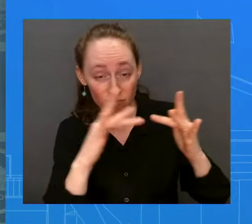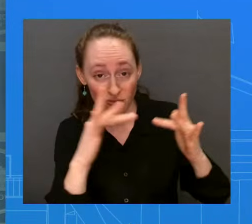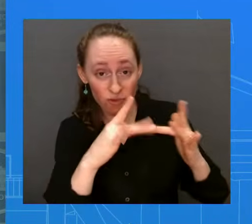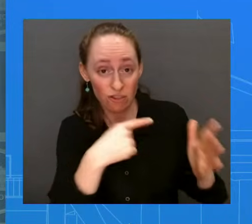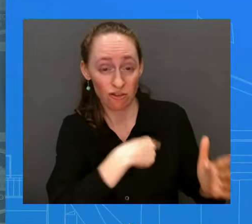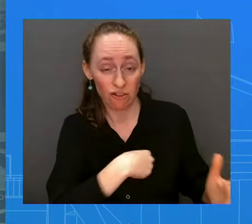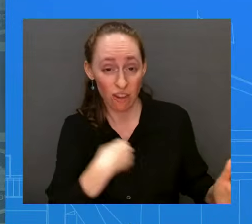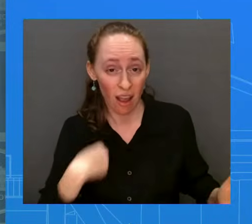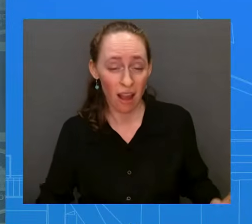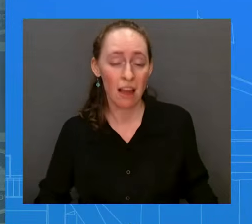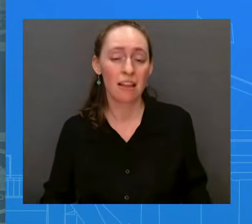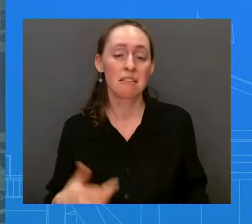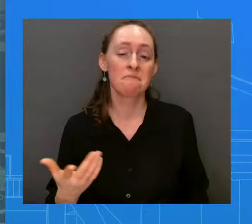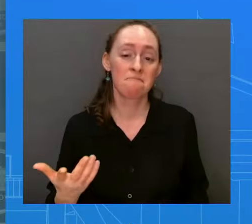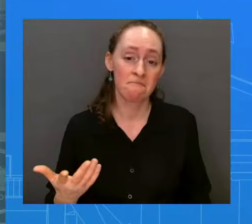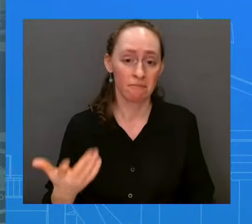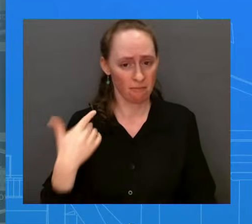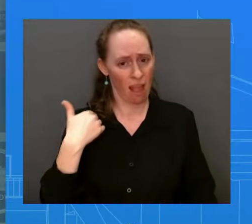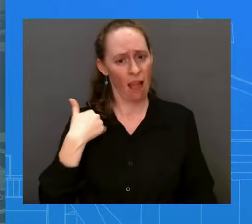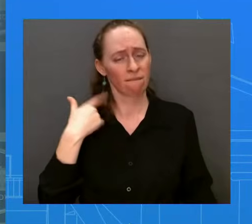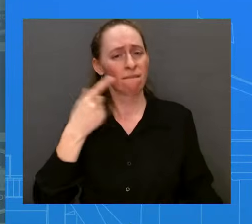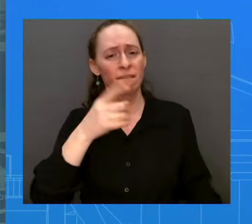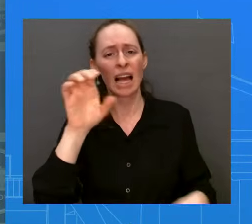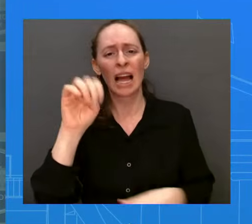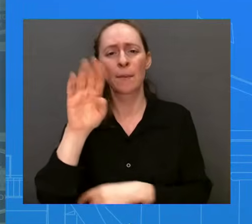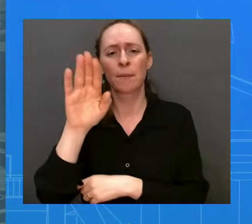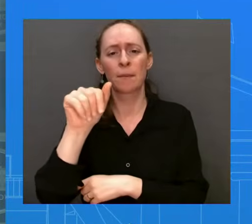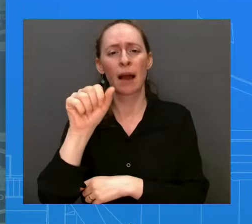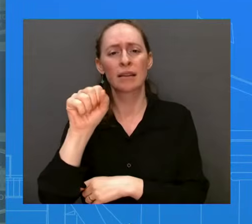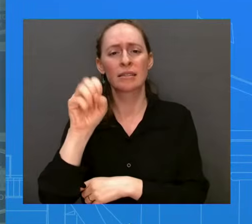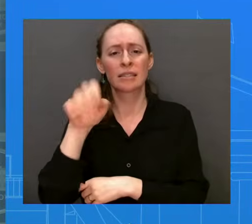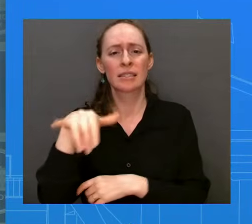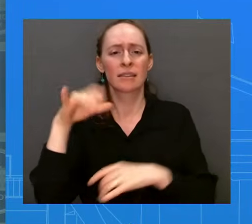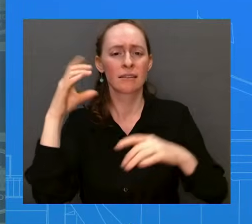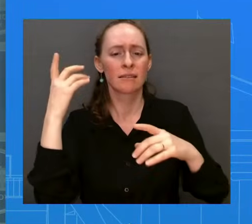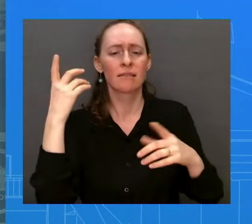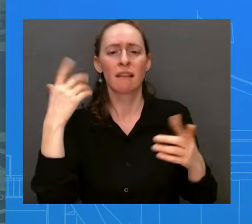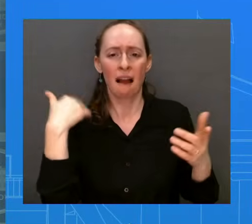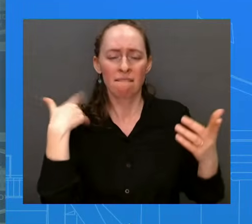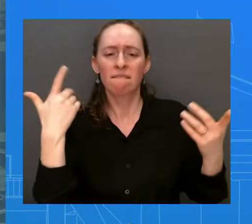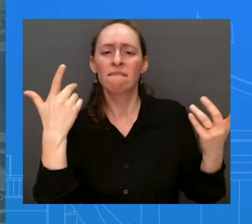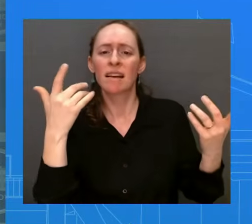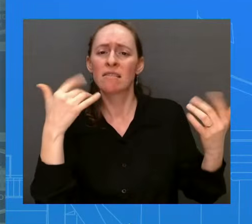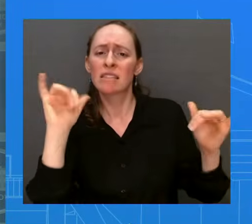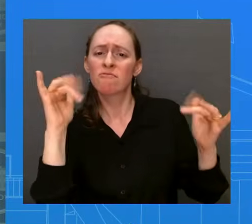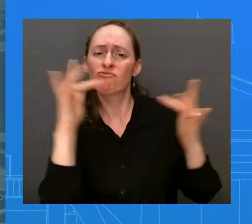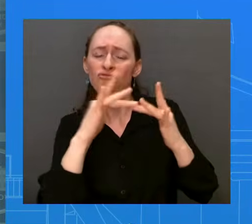We maintain routine diplomatic conversations, and we have had in -- over that spy balloon incident,